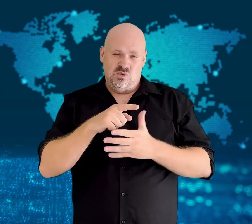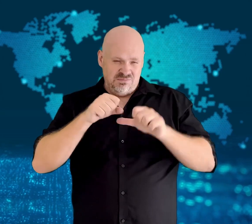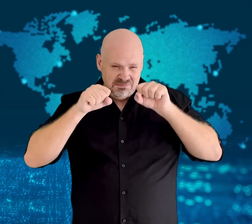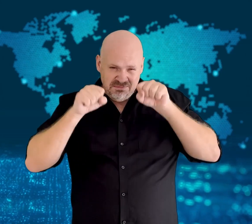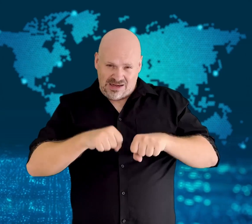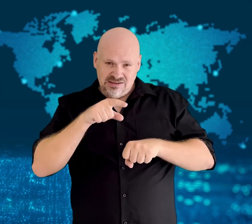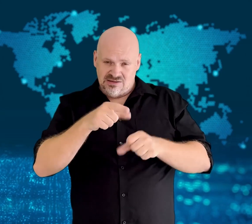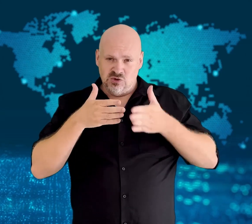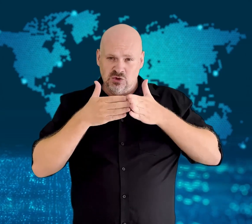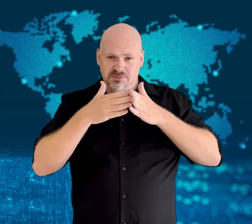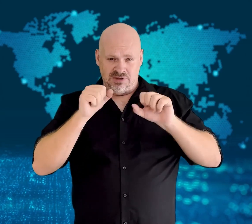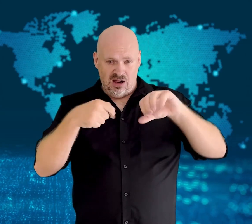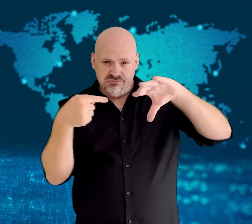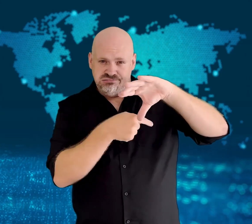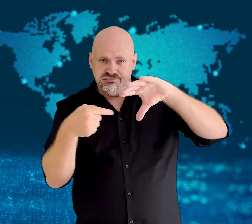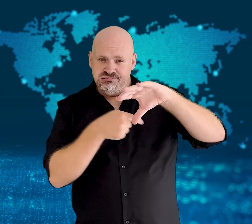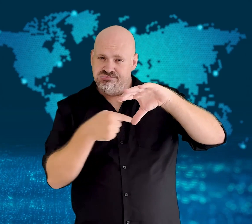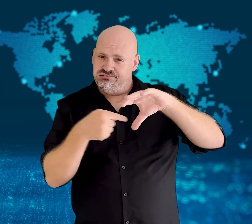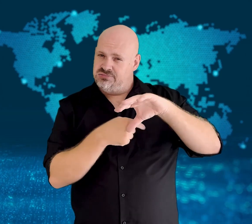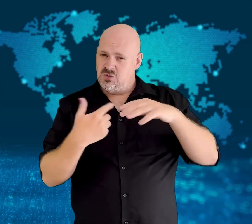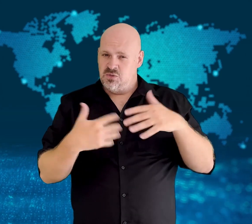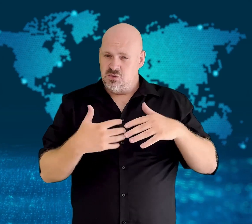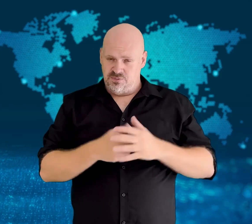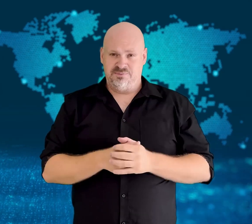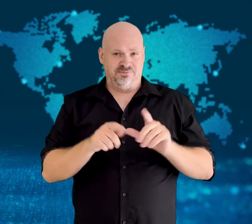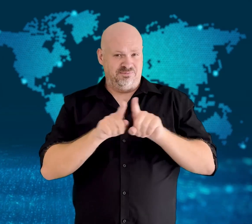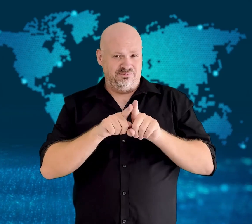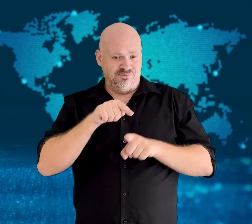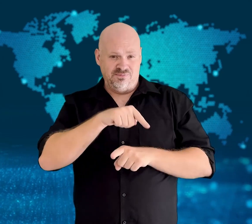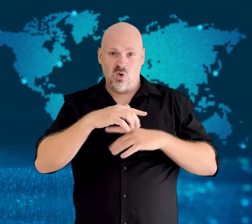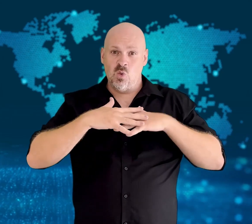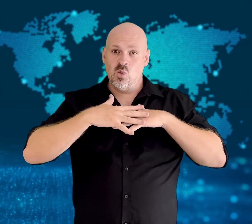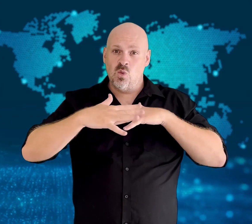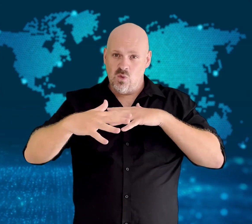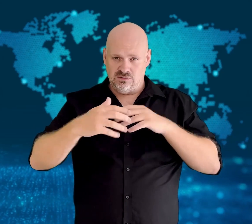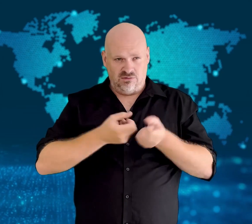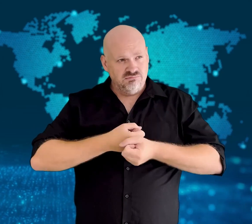The canal is one of the world's most important waterways.